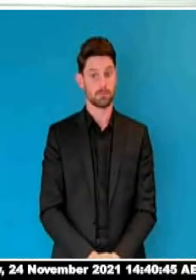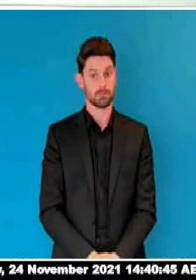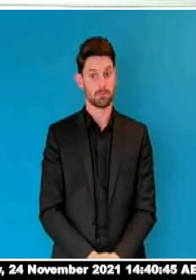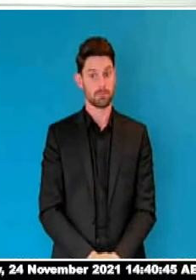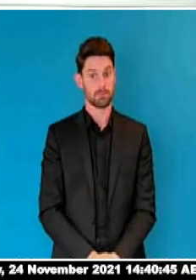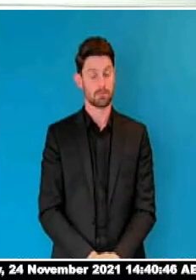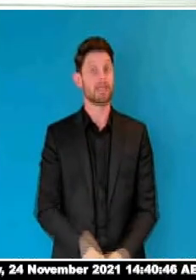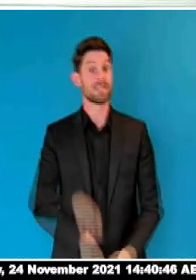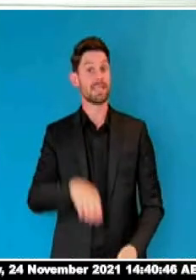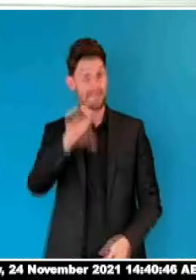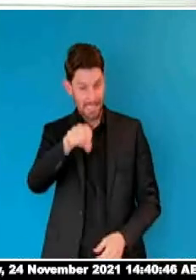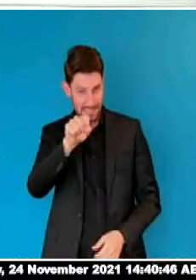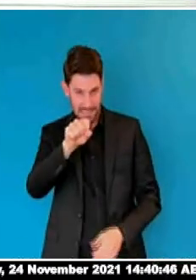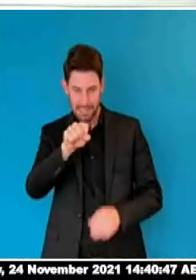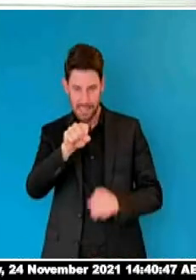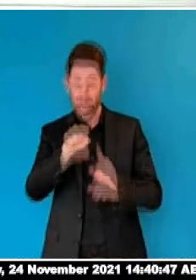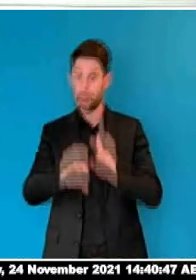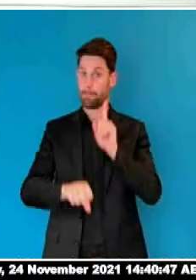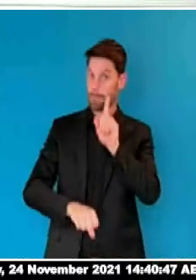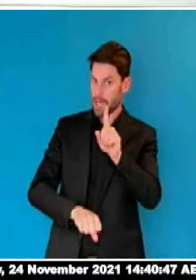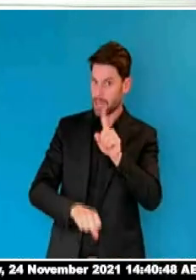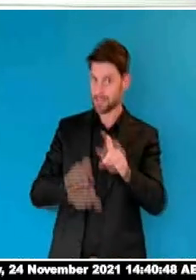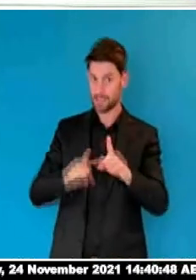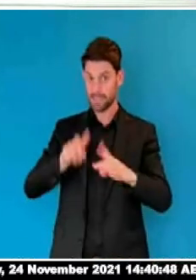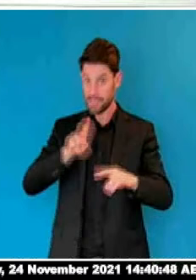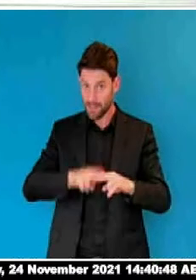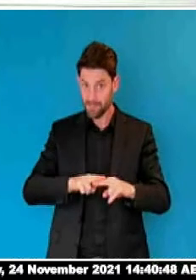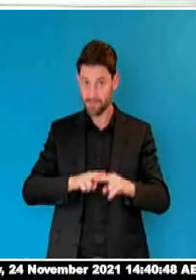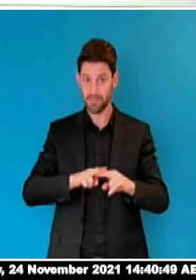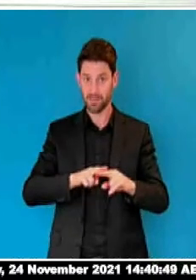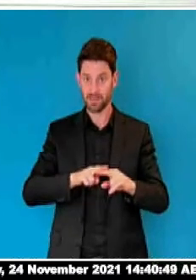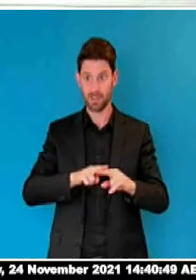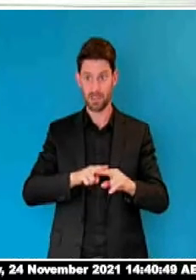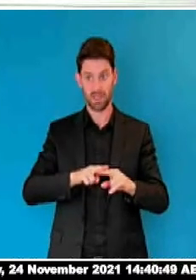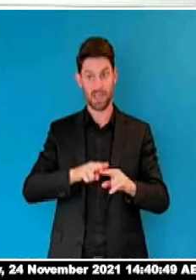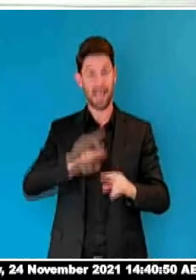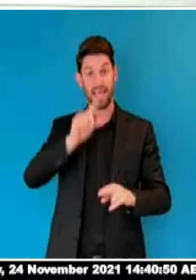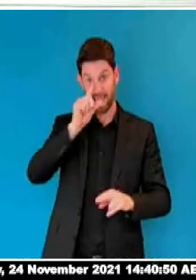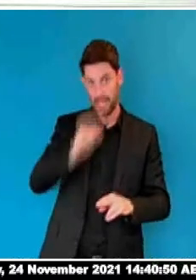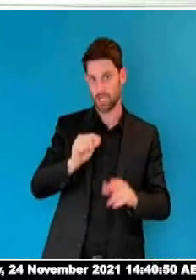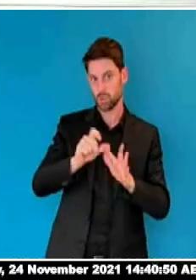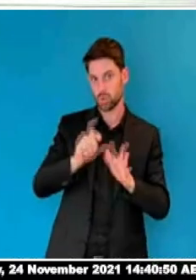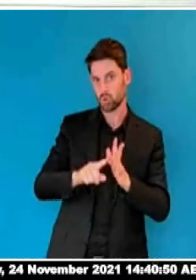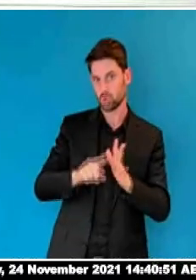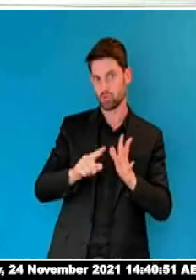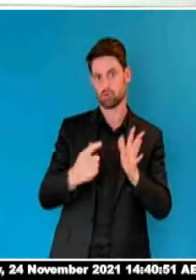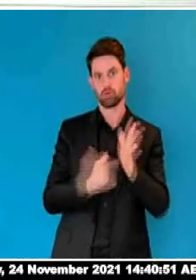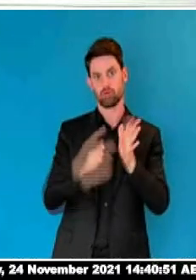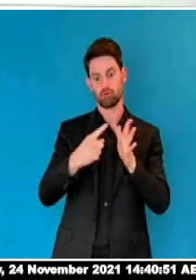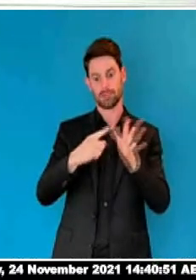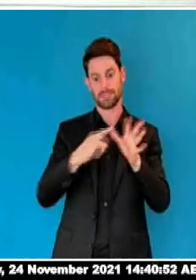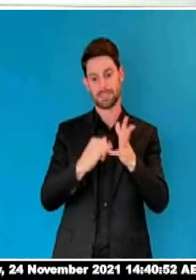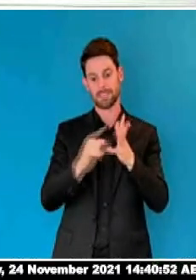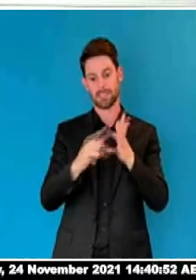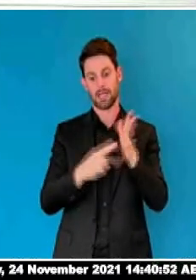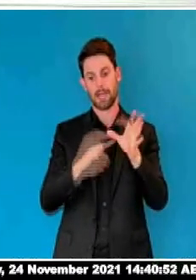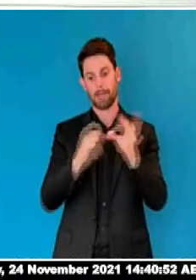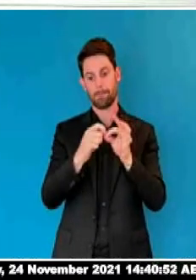But I will caveat that with, if it is reasonably practicable to do so, because that is the concept used in the model work health and safety laws.